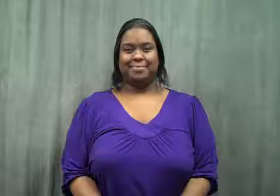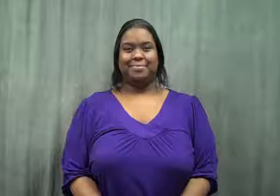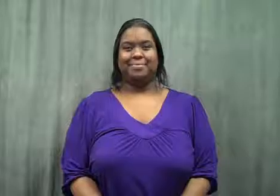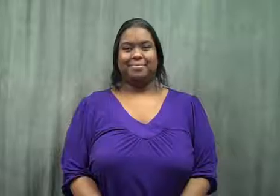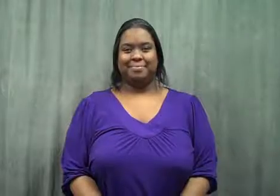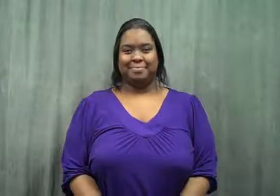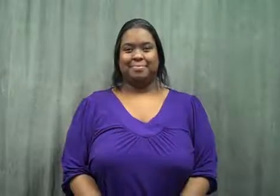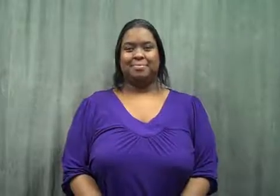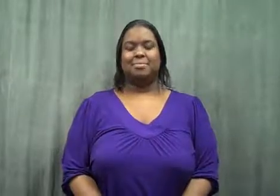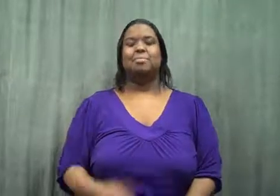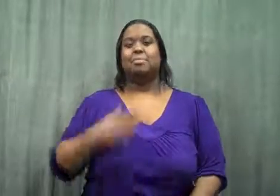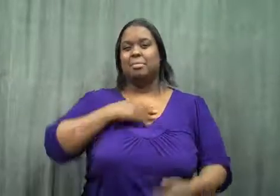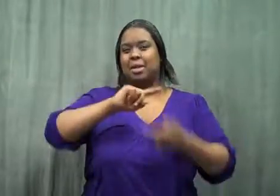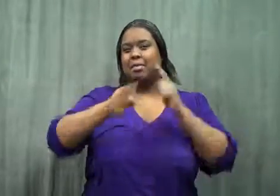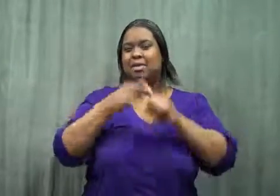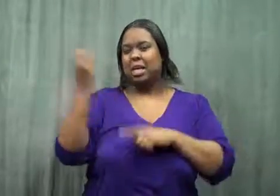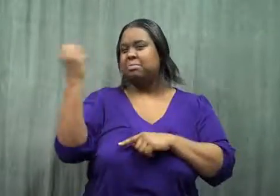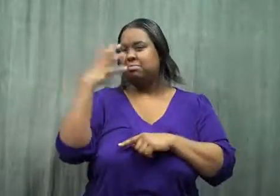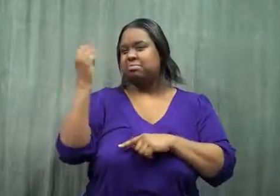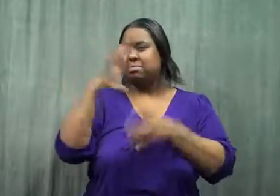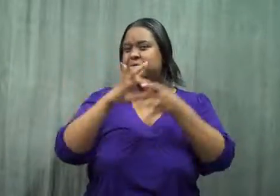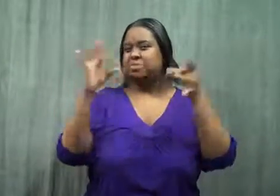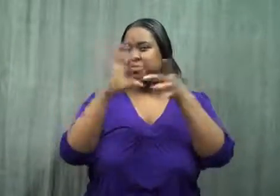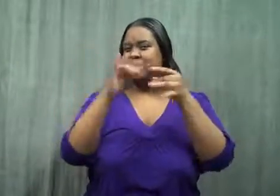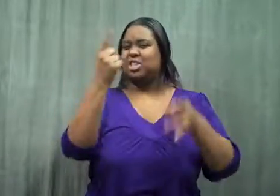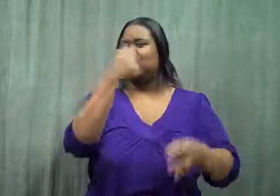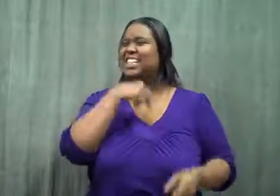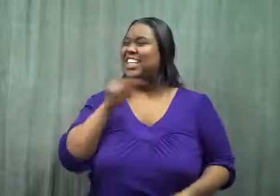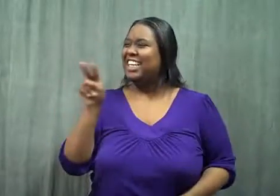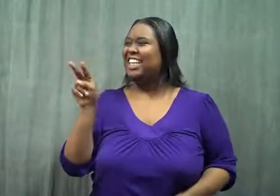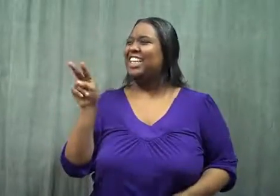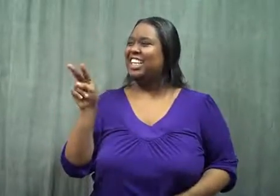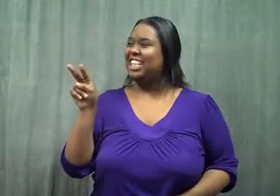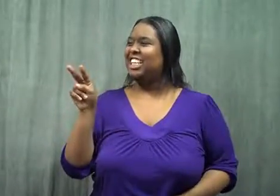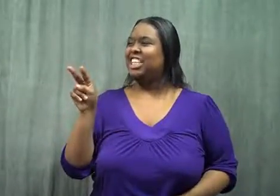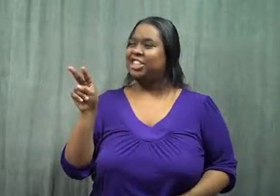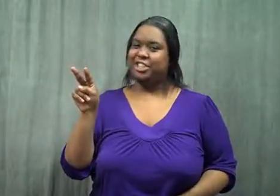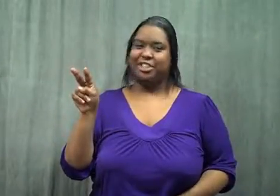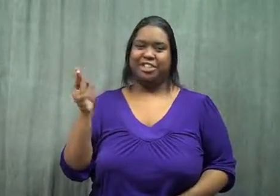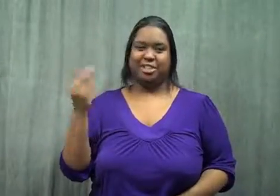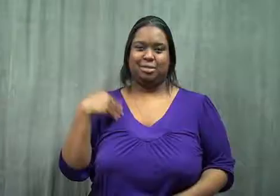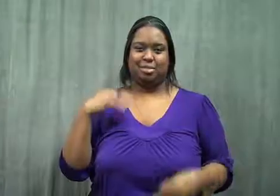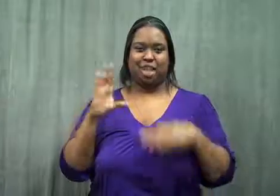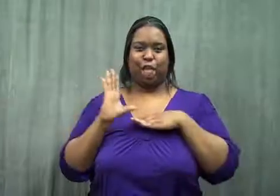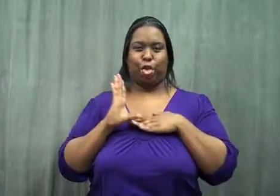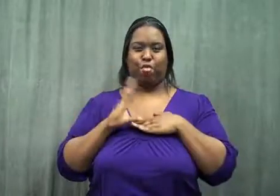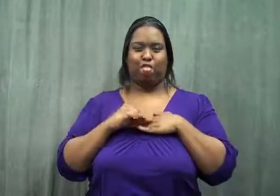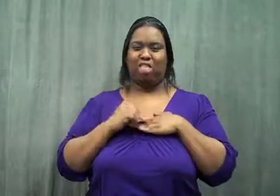My friend told me this story, and when she finished, I felt silly.